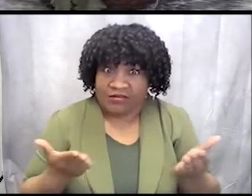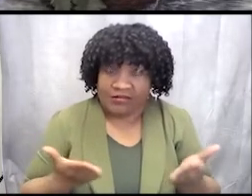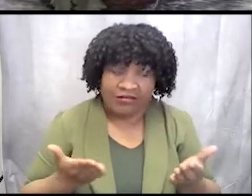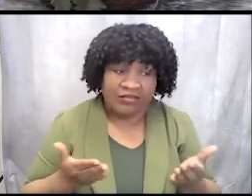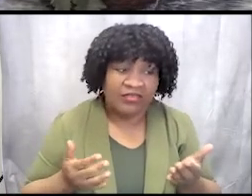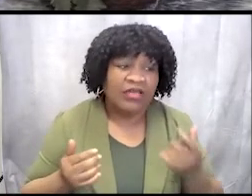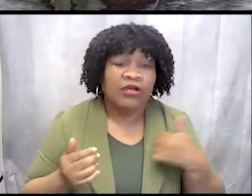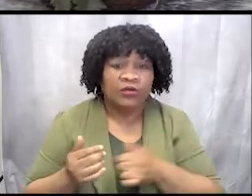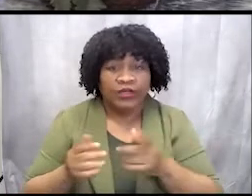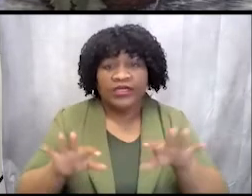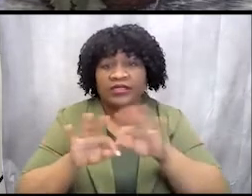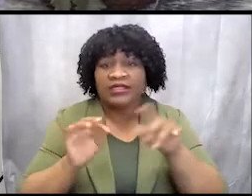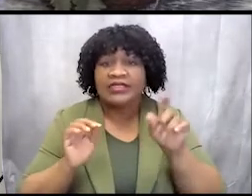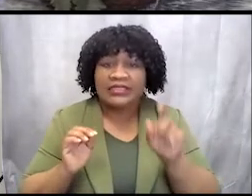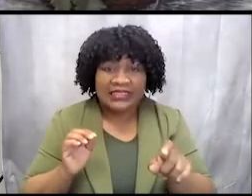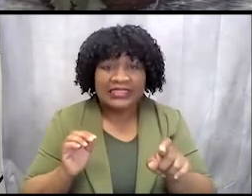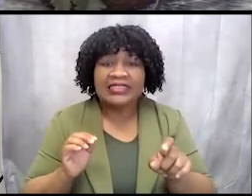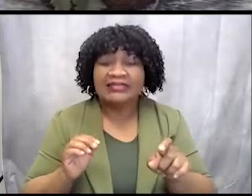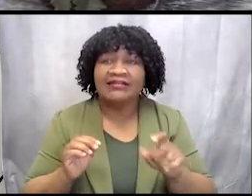that we need the kind of leadership